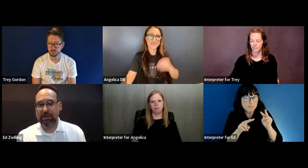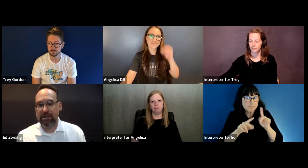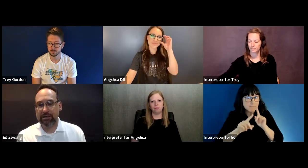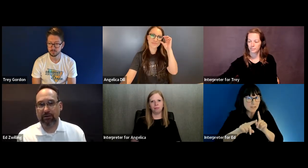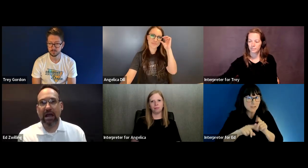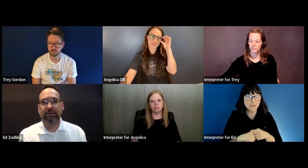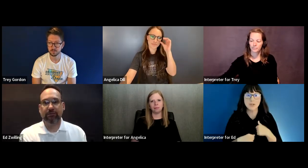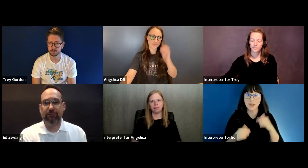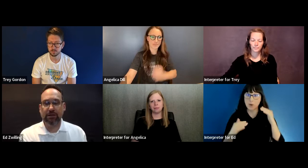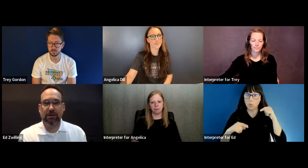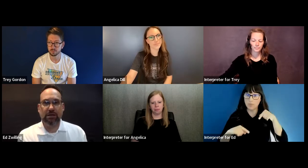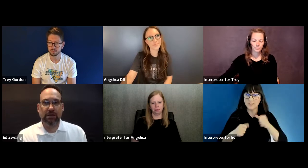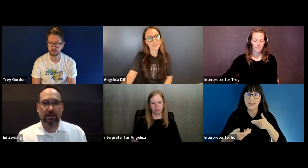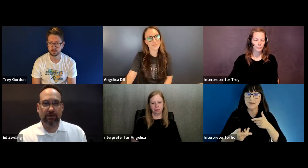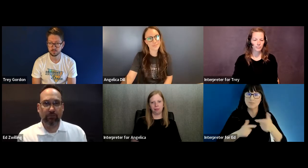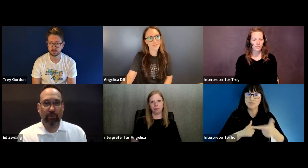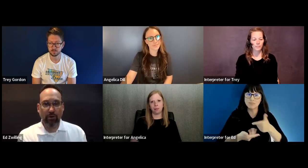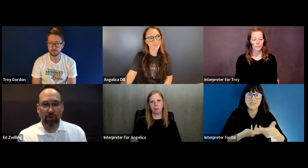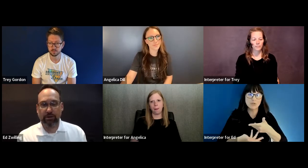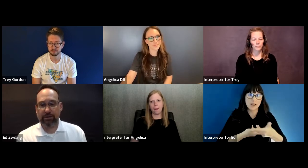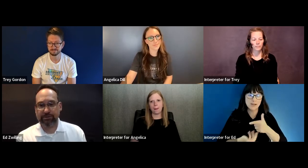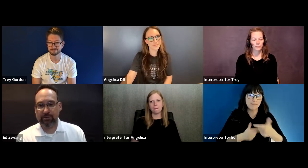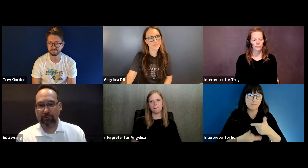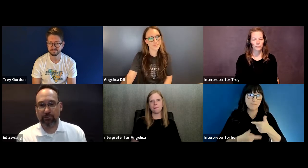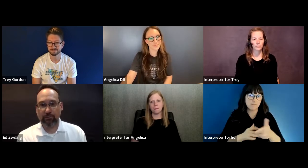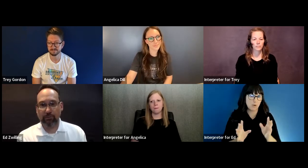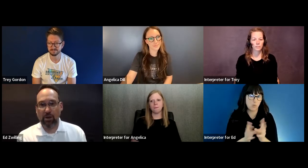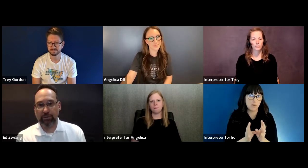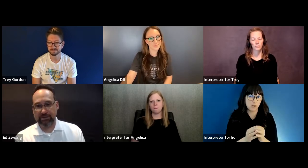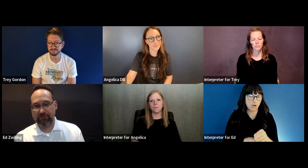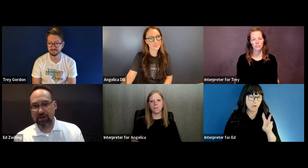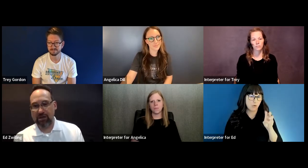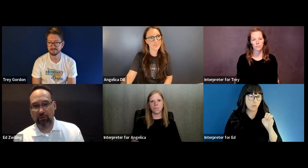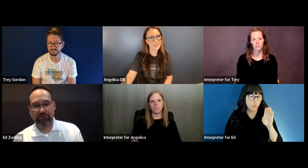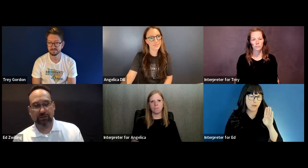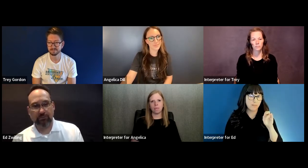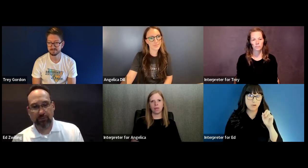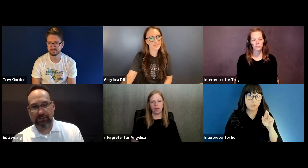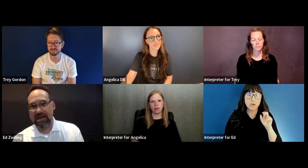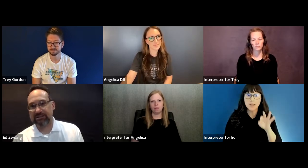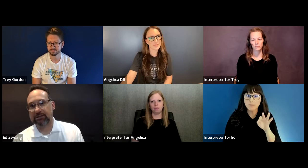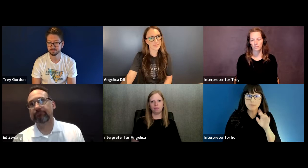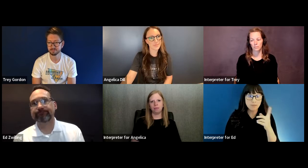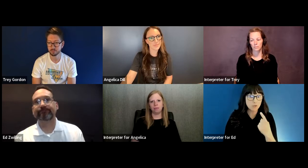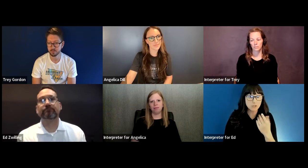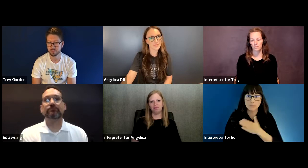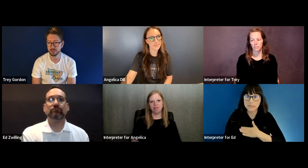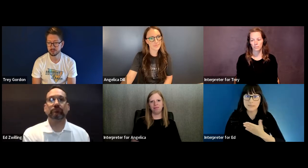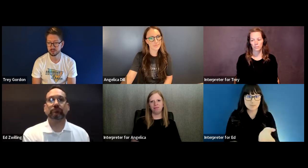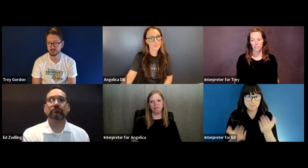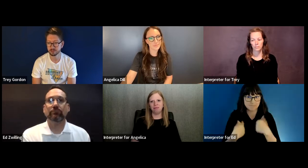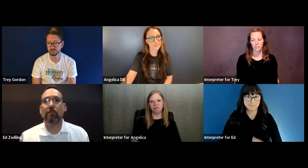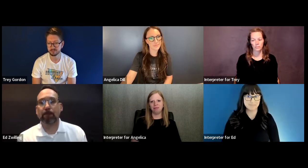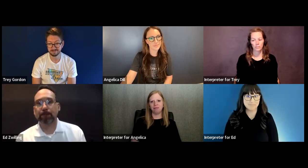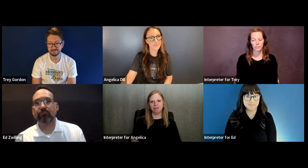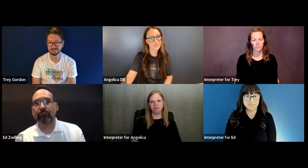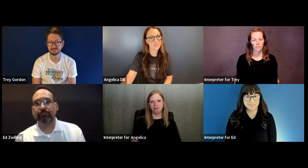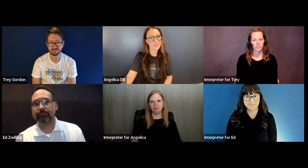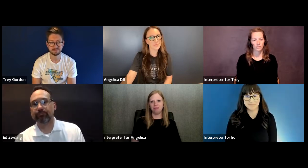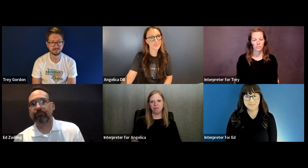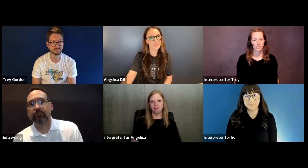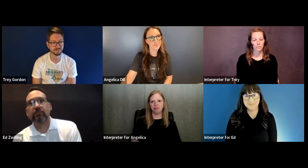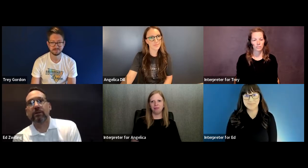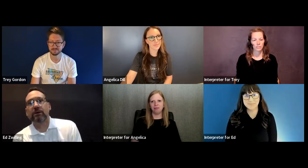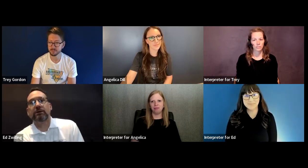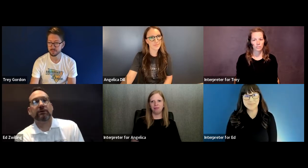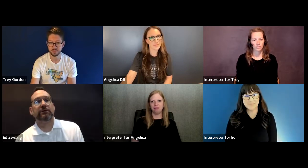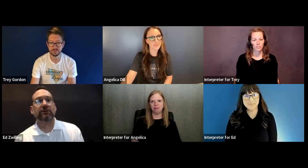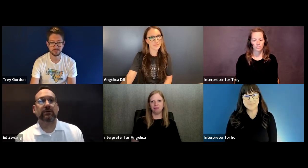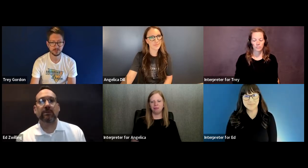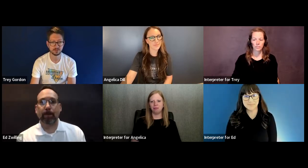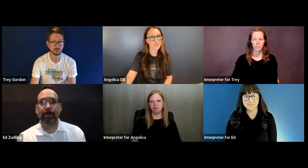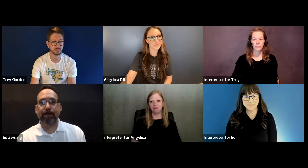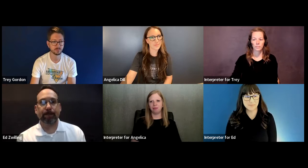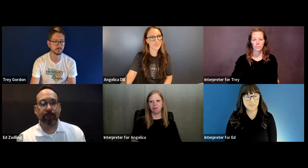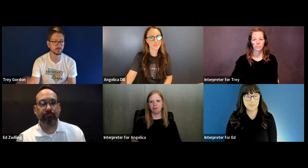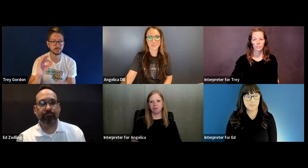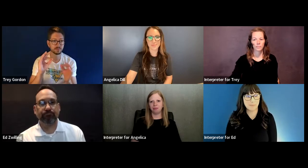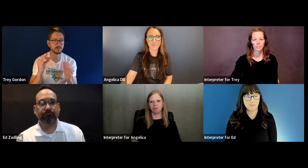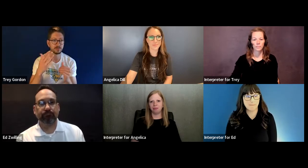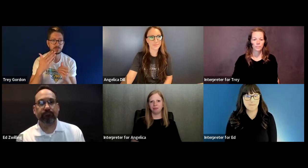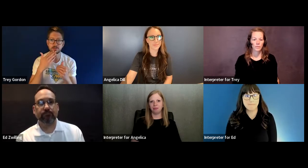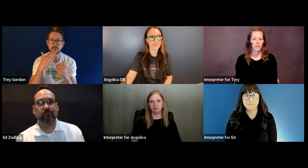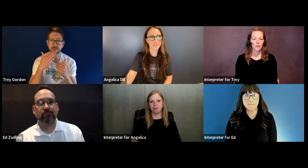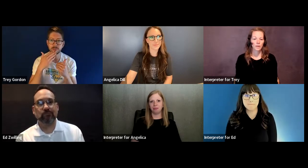an interactive uh webinar so by all means if you have a question please ask